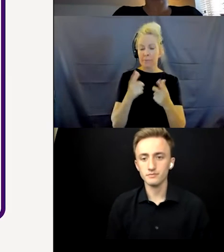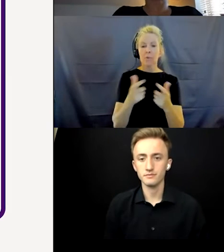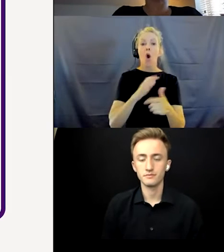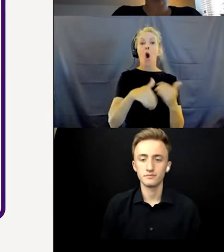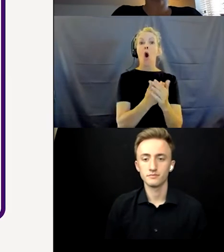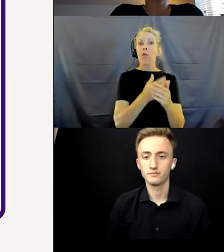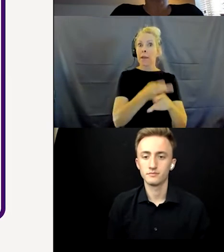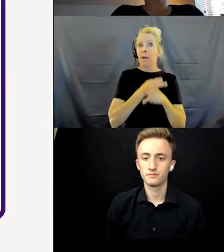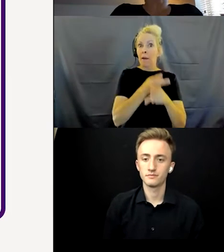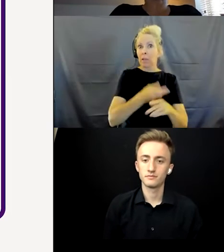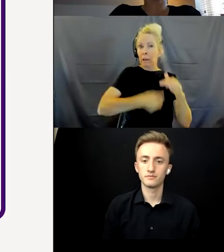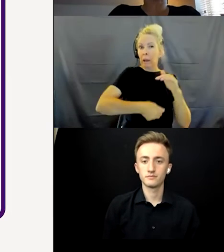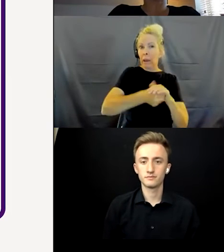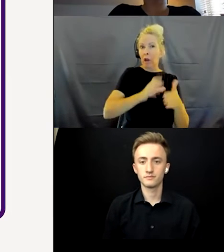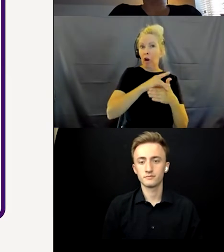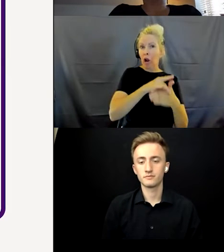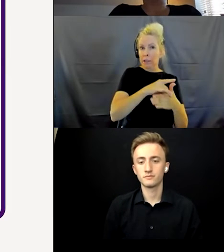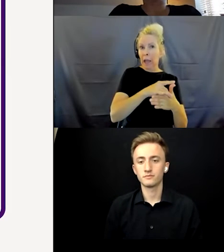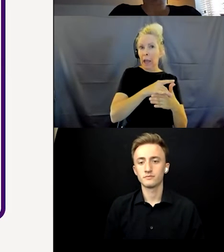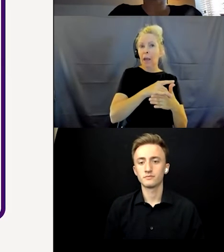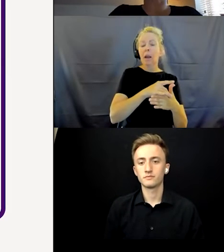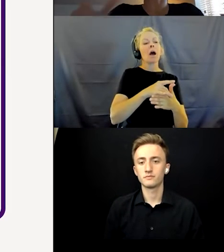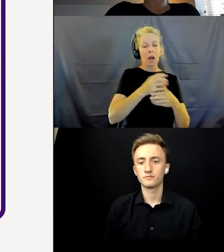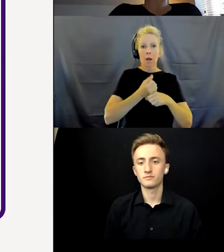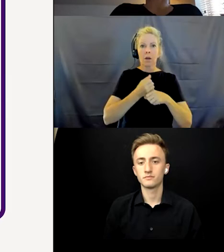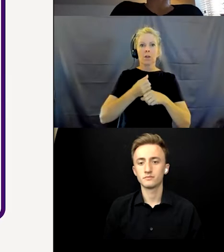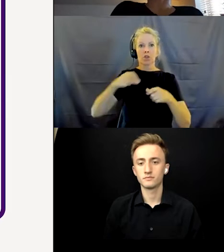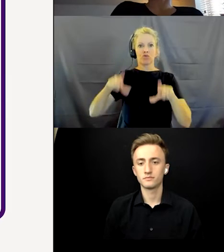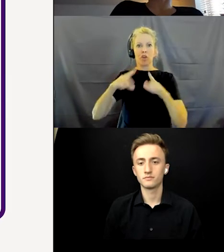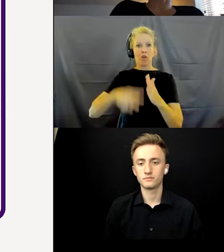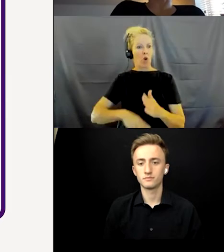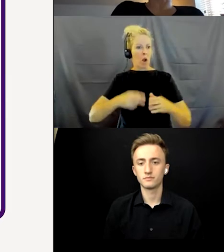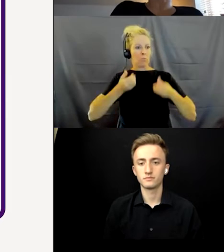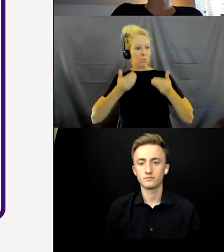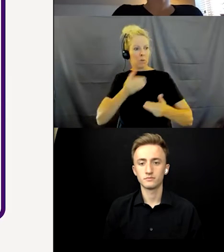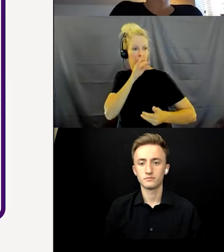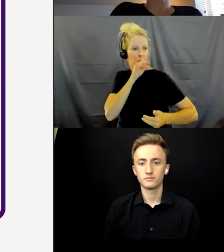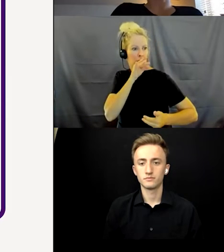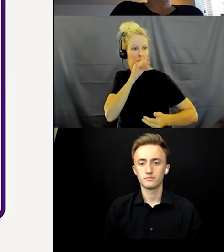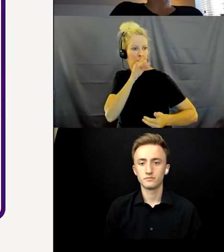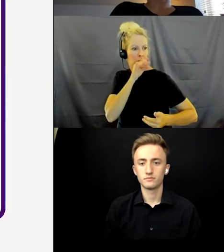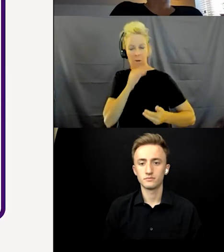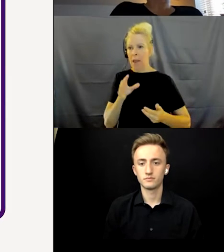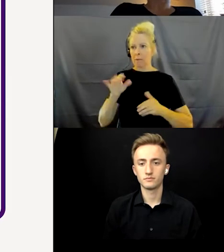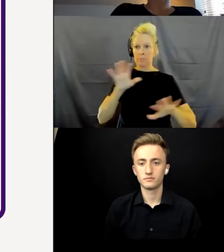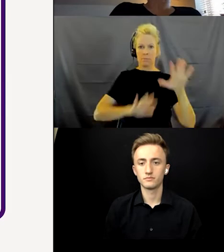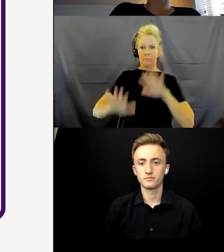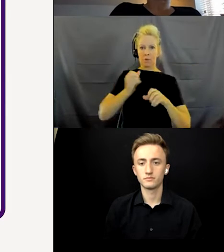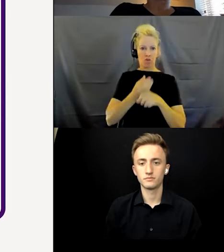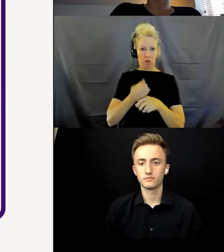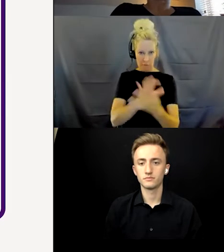into view and cause a mass for your experience. So speak-as will at least let us solve the how stuff